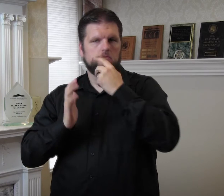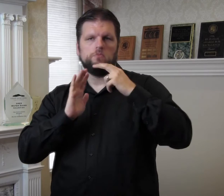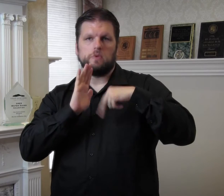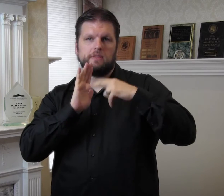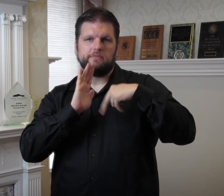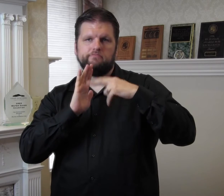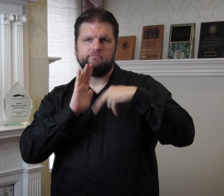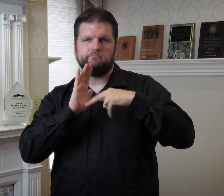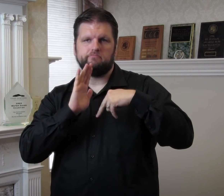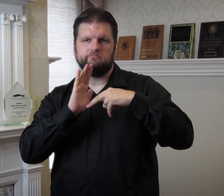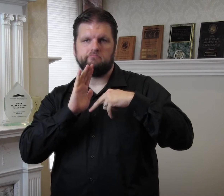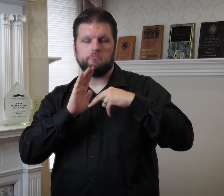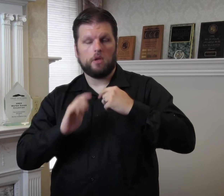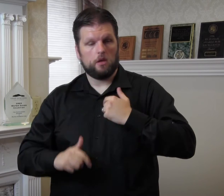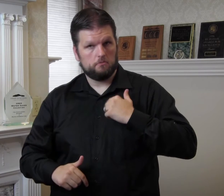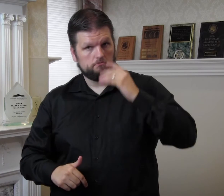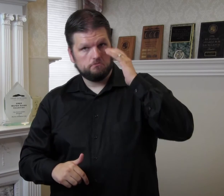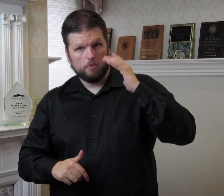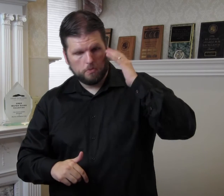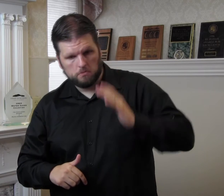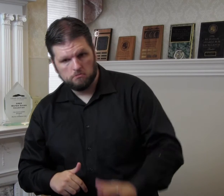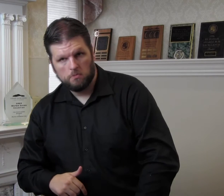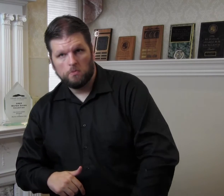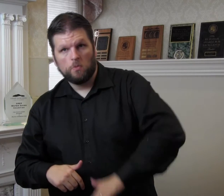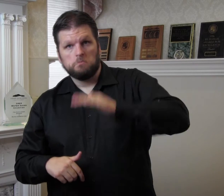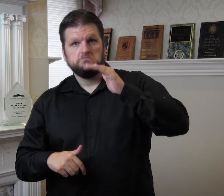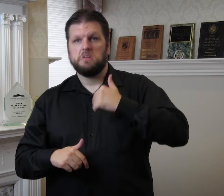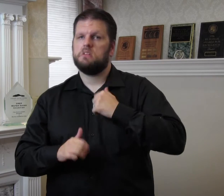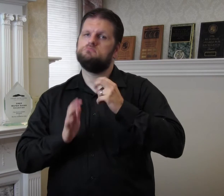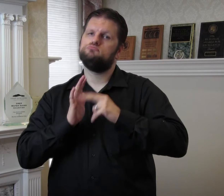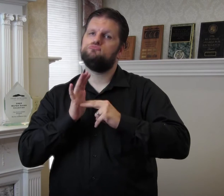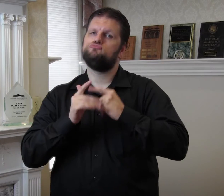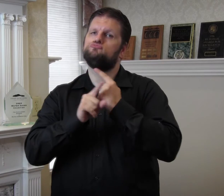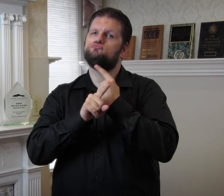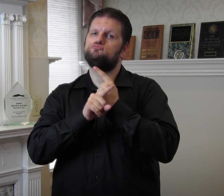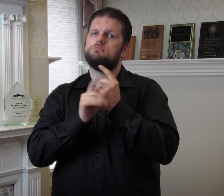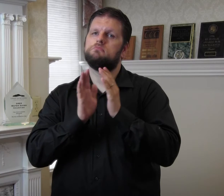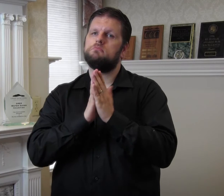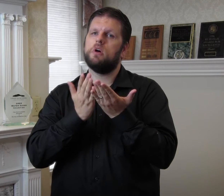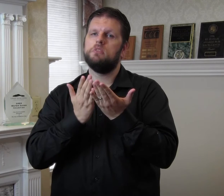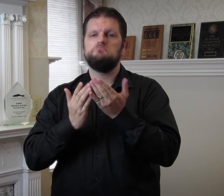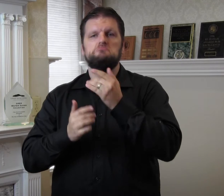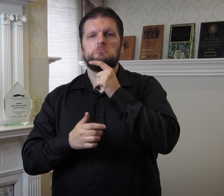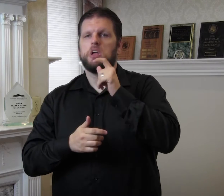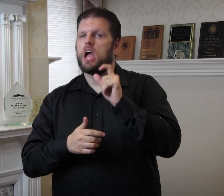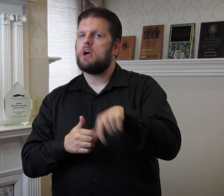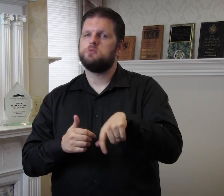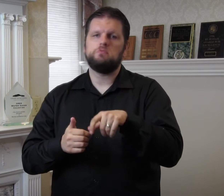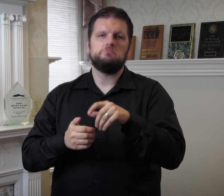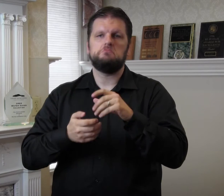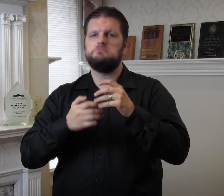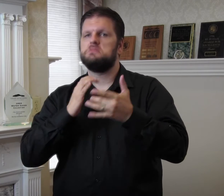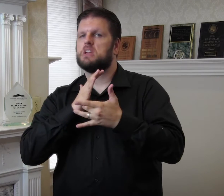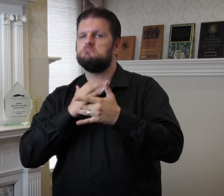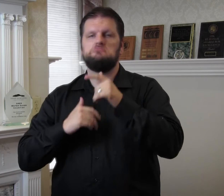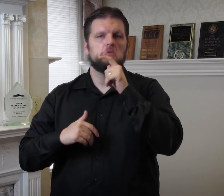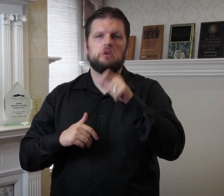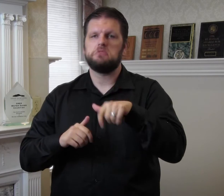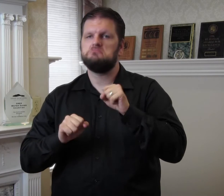It's easier for my eyes to read this way. Growing up, I had no trouble accessing traditional print.